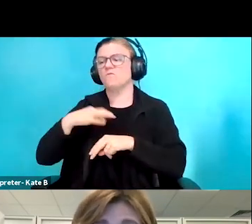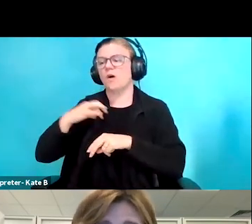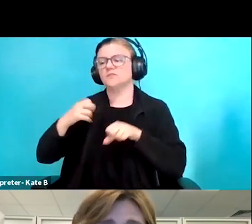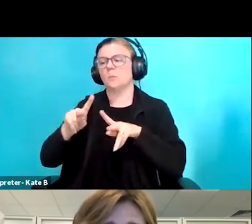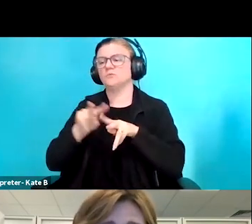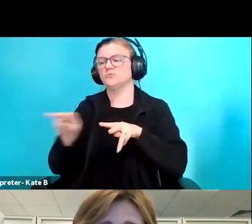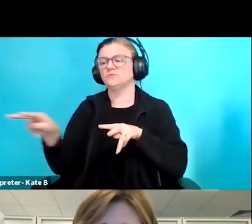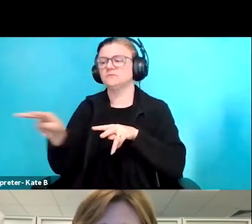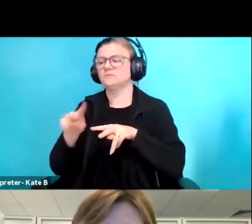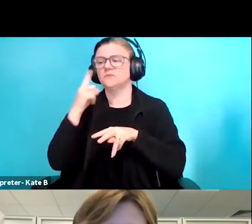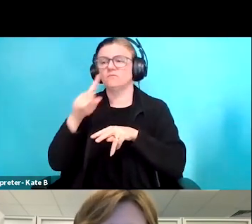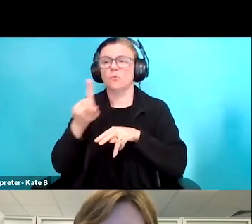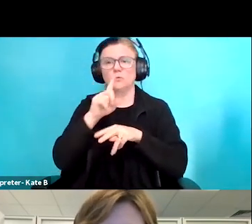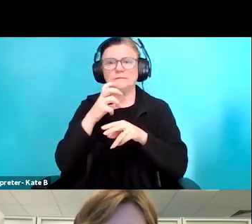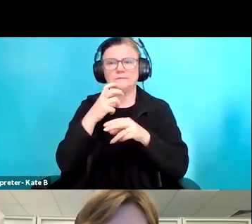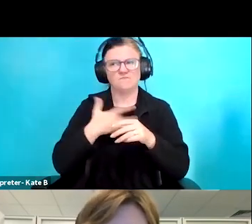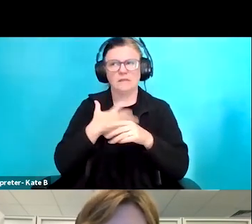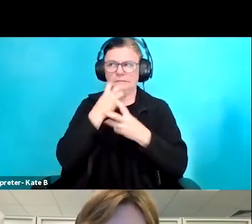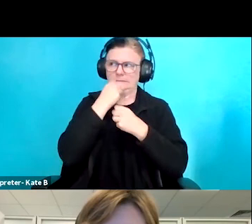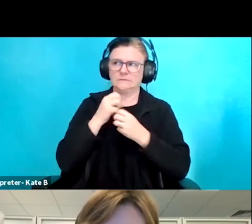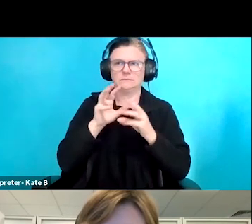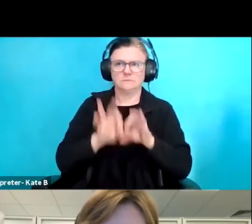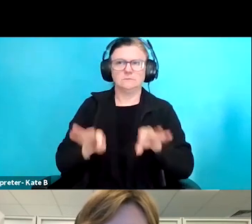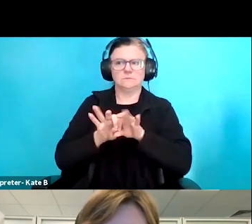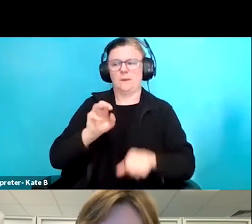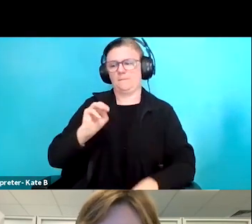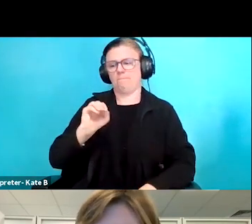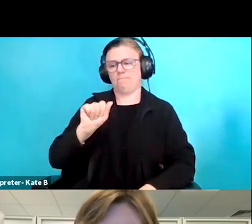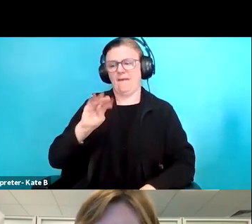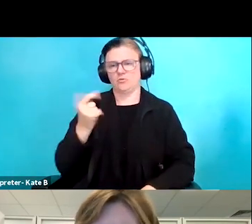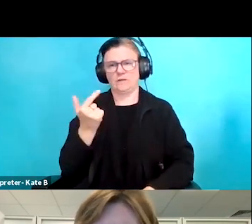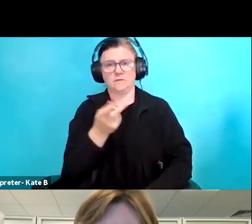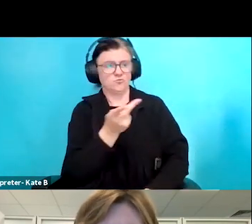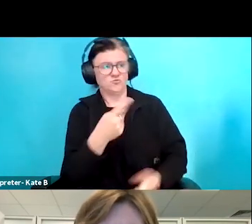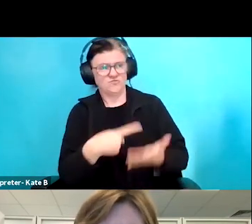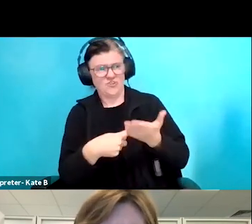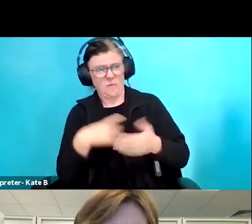construct of mattering, but Catherine and Gilbert did you want to talk about volunteer opportunities